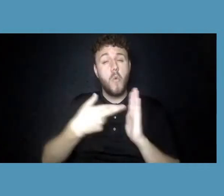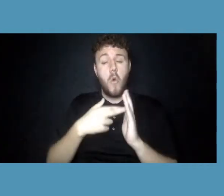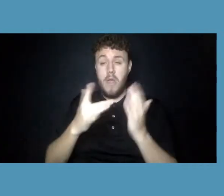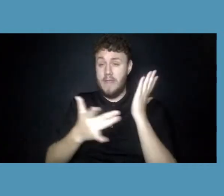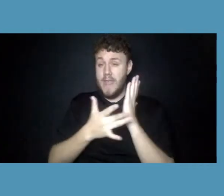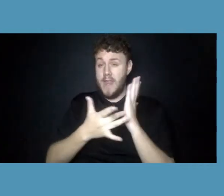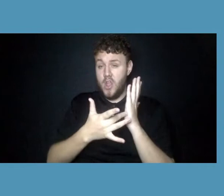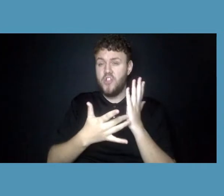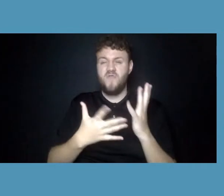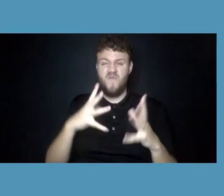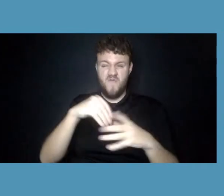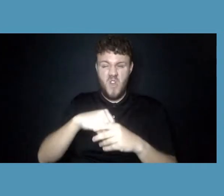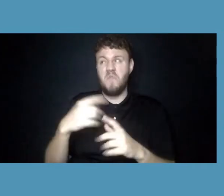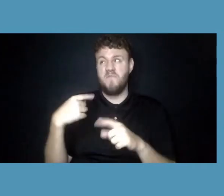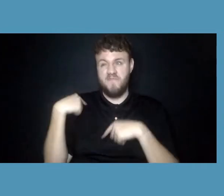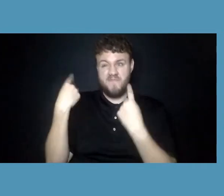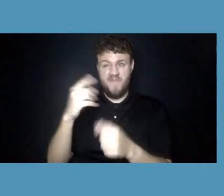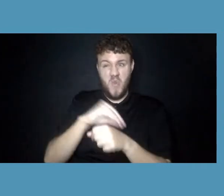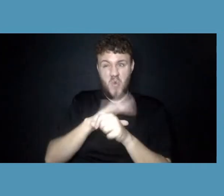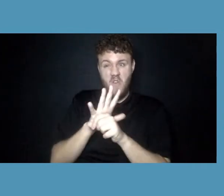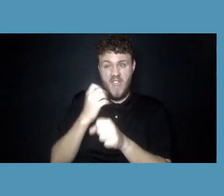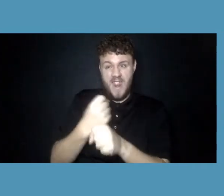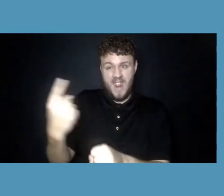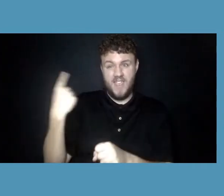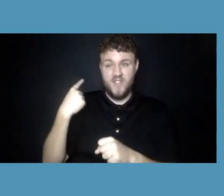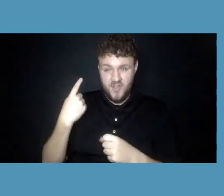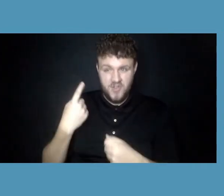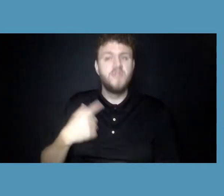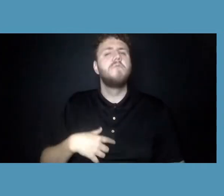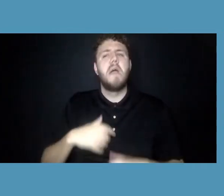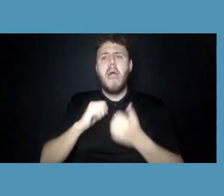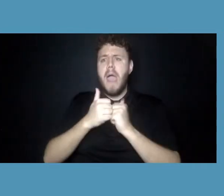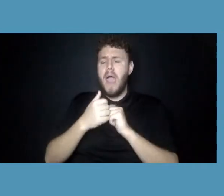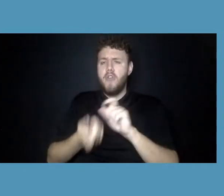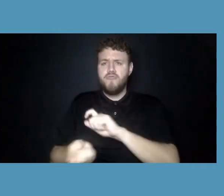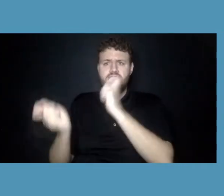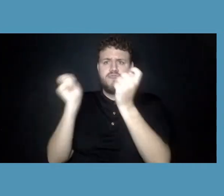COVID and what we have been doing and how it has shaped our work.